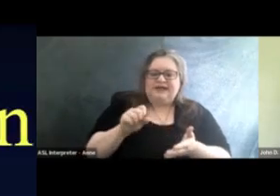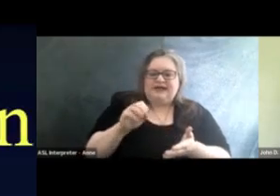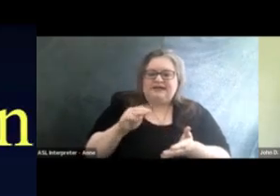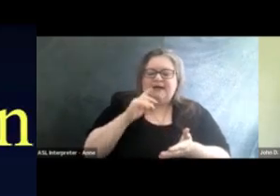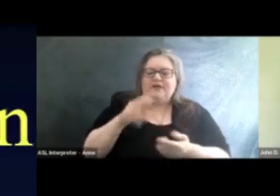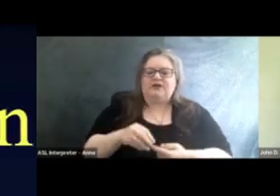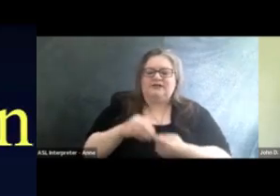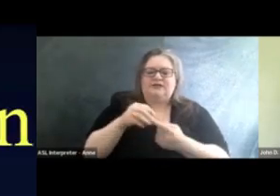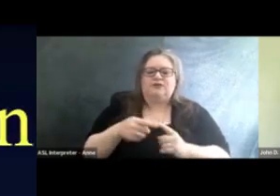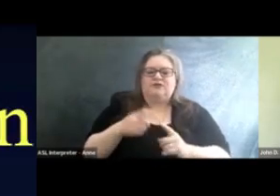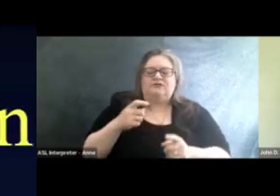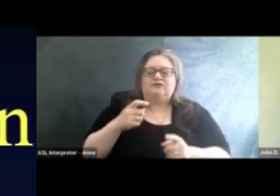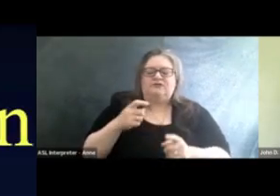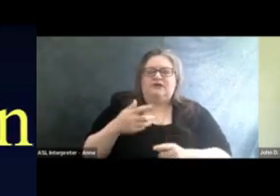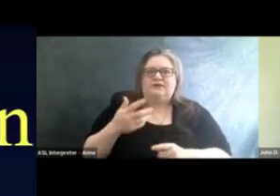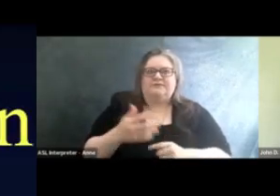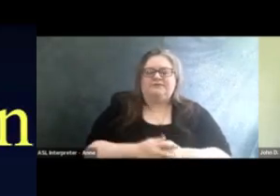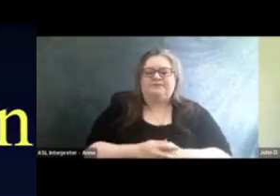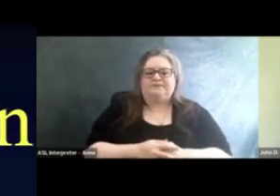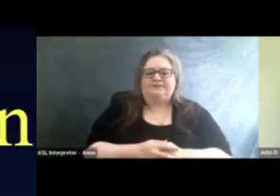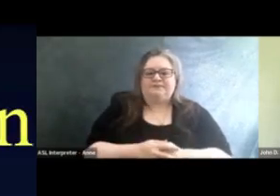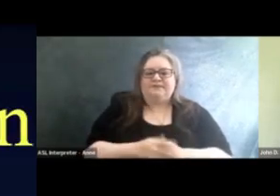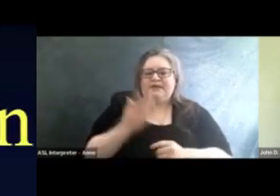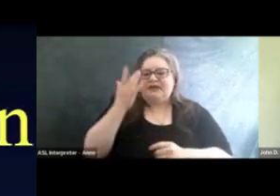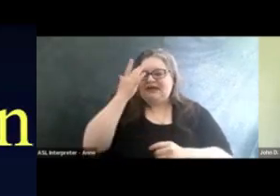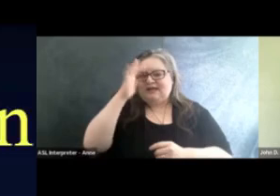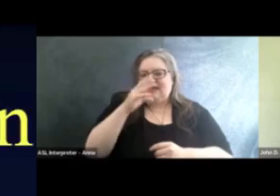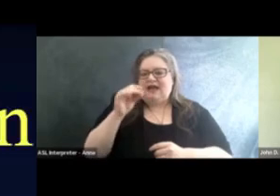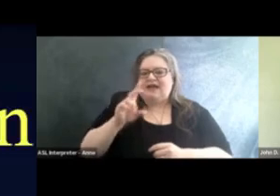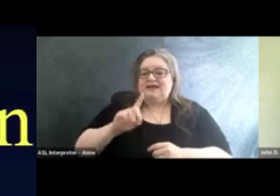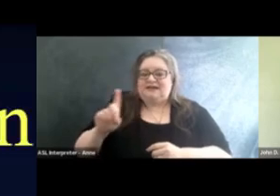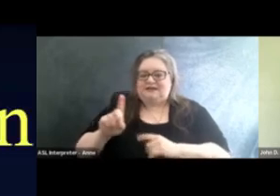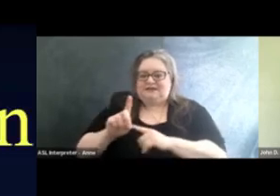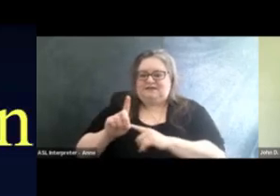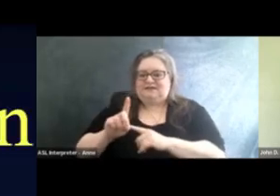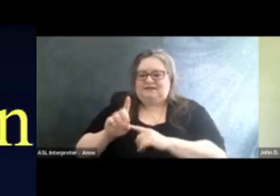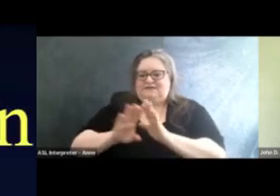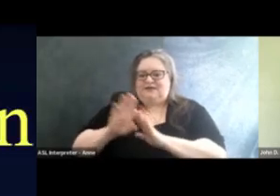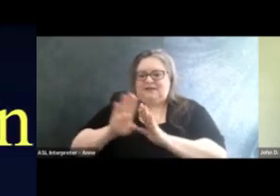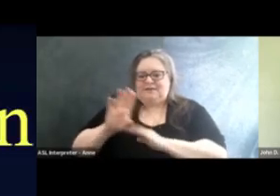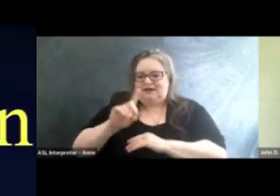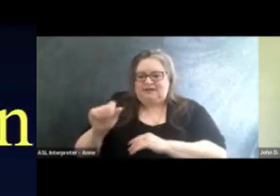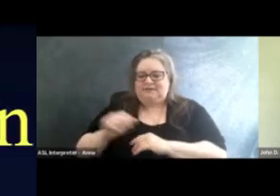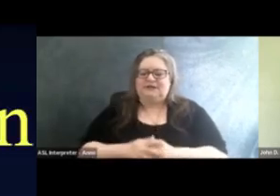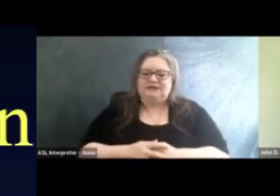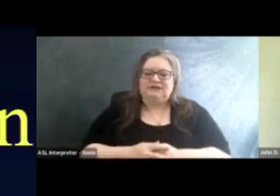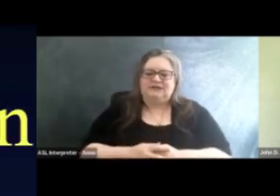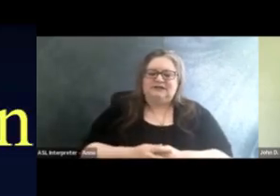from intellectual and developmental disabilities. I'm not you know, we are going to be